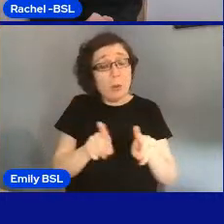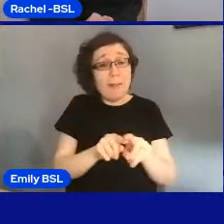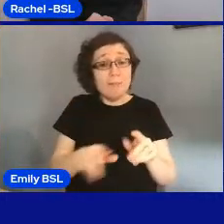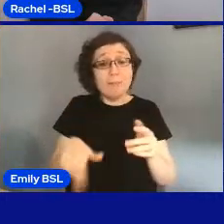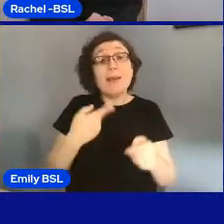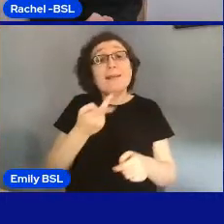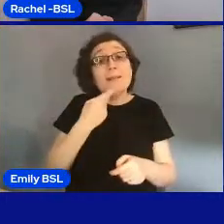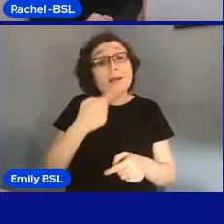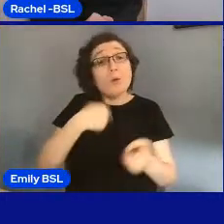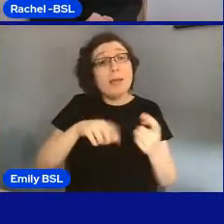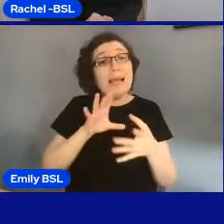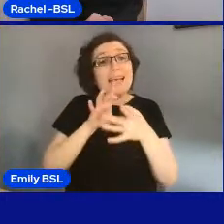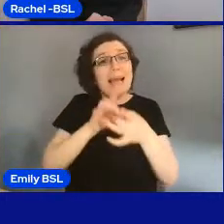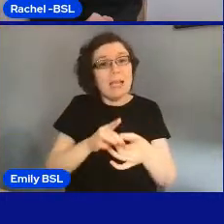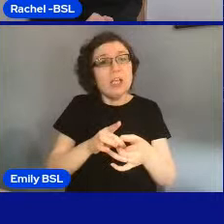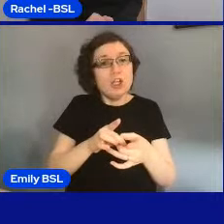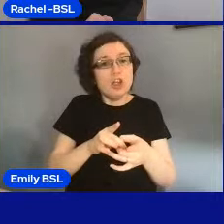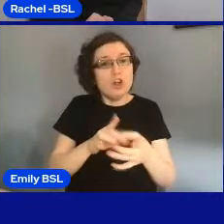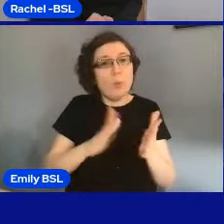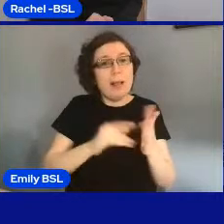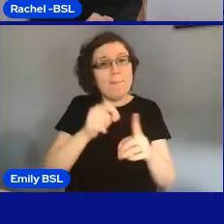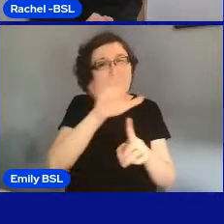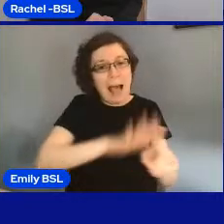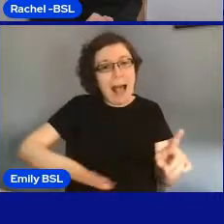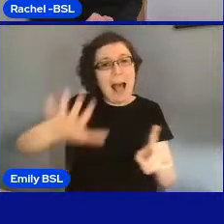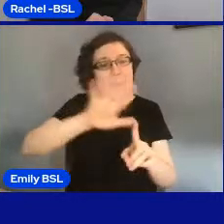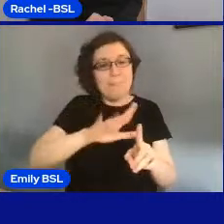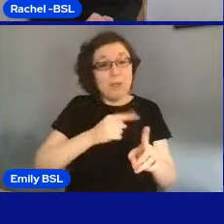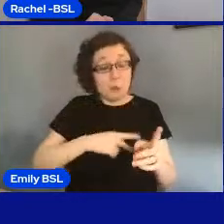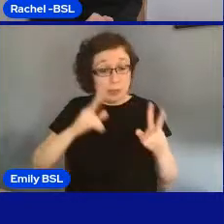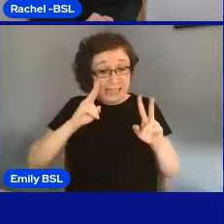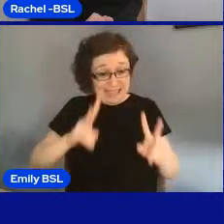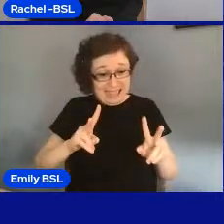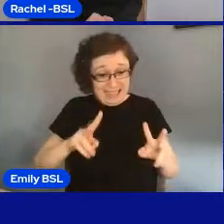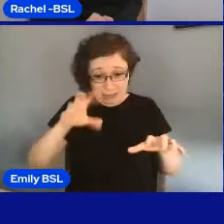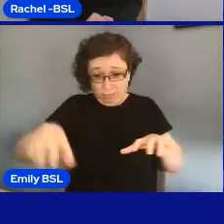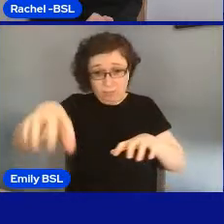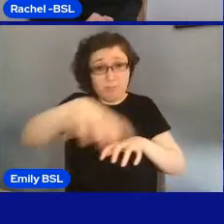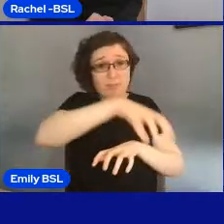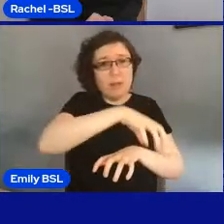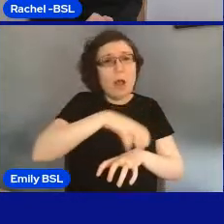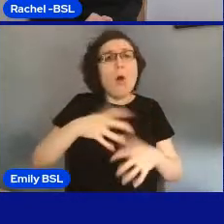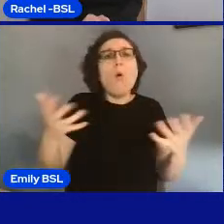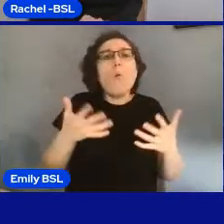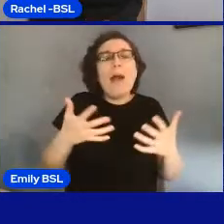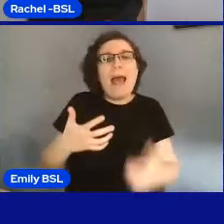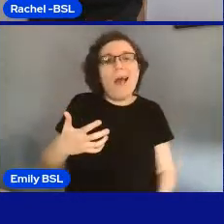The map is a way of seeing and geo-locating micro-aggressions, specifically where they cluster. We classify the micro-aggressions by